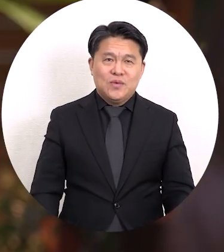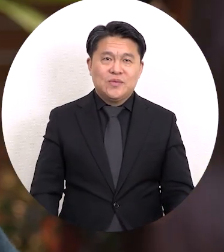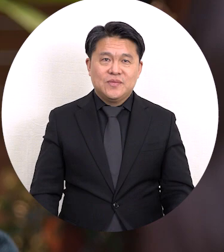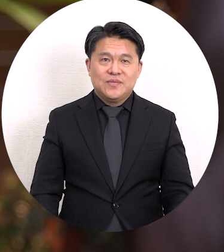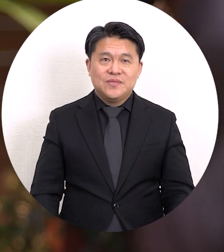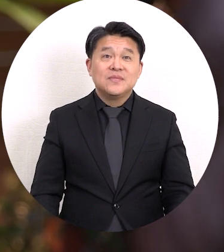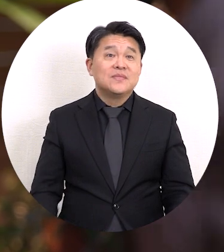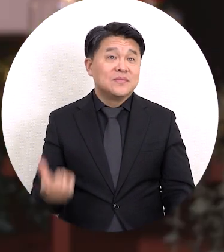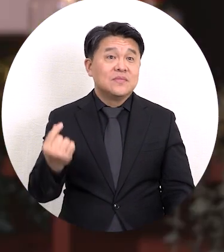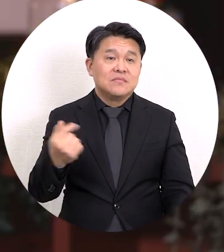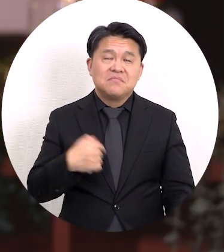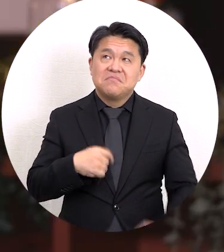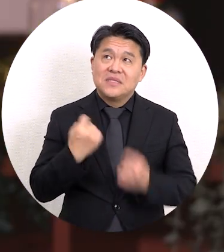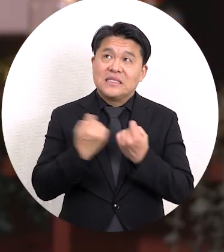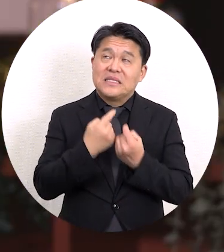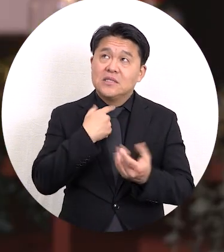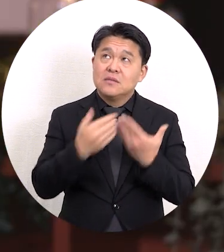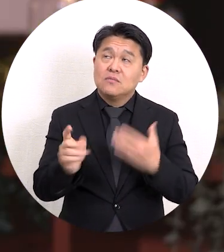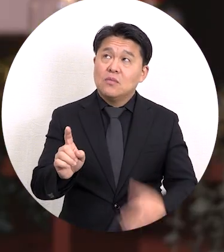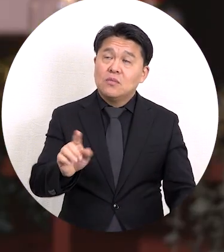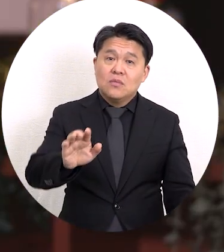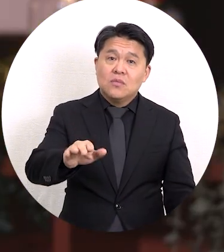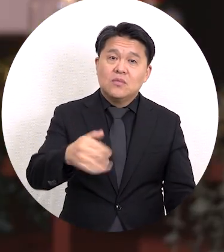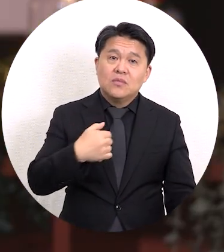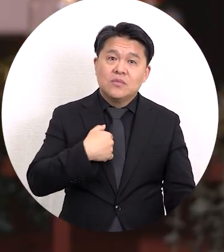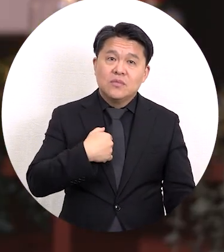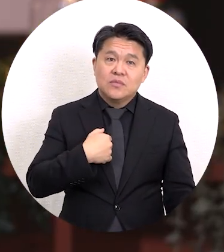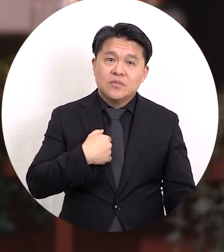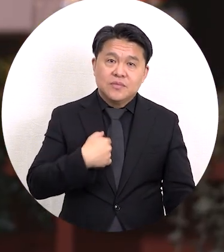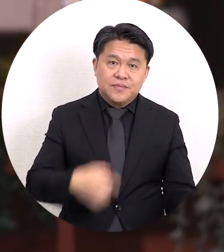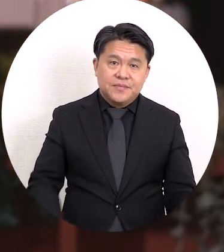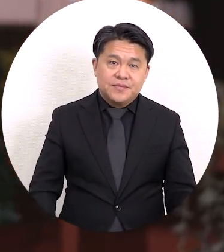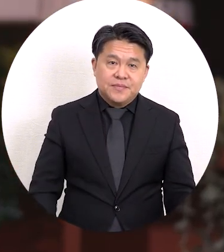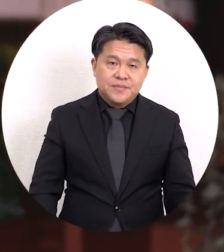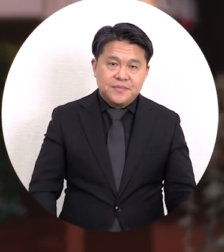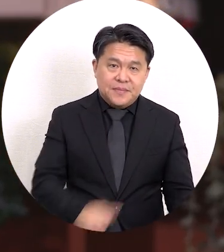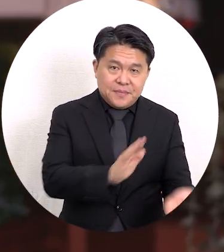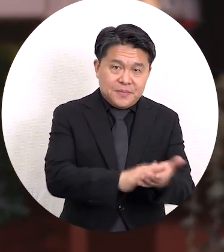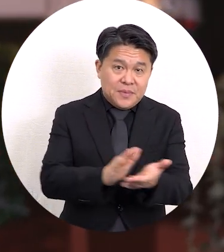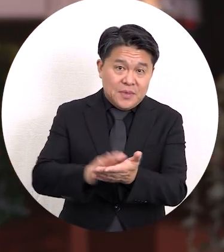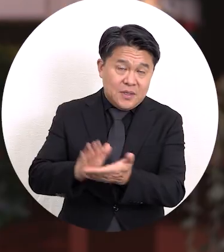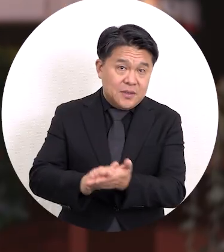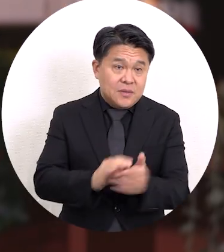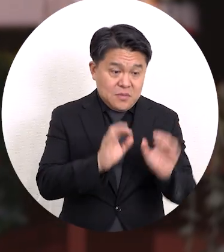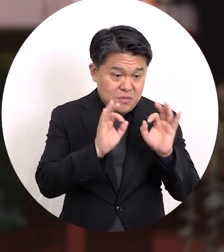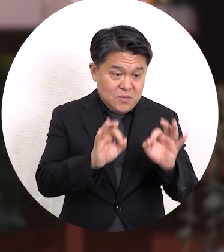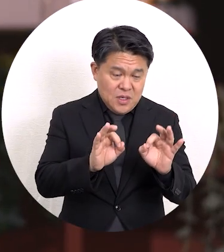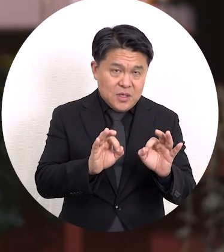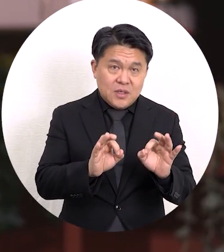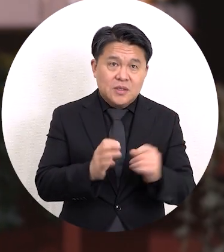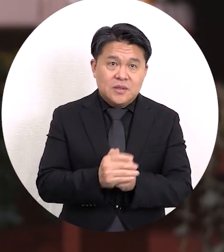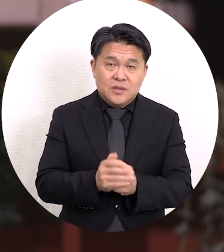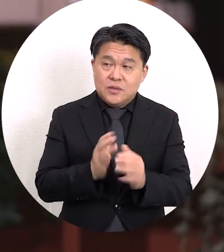From my personal experience, while people who specialize in rhythm might say